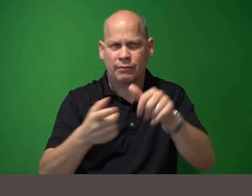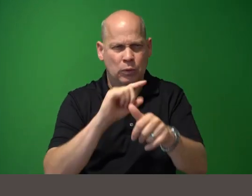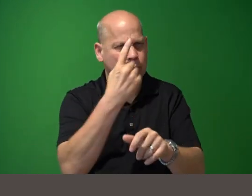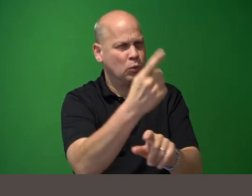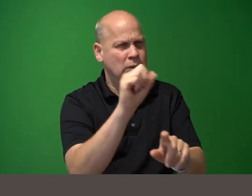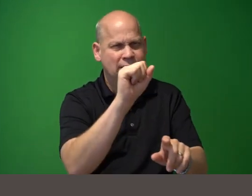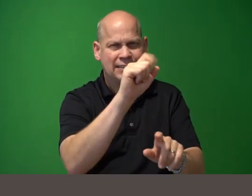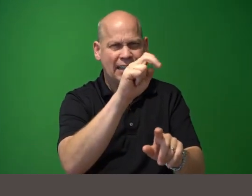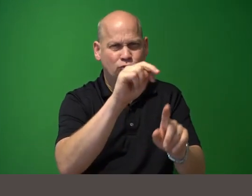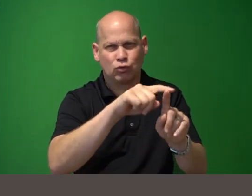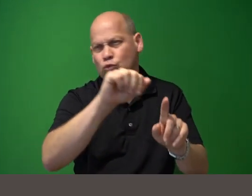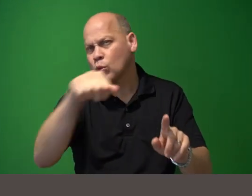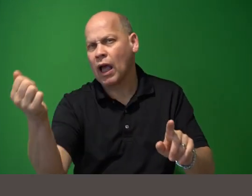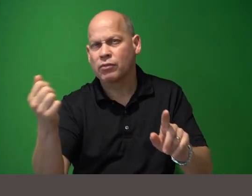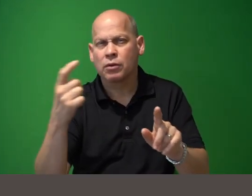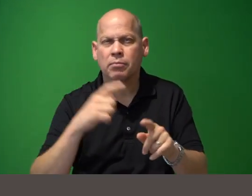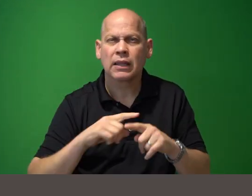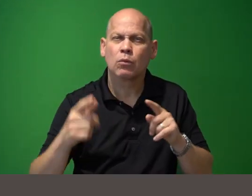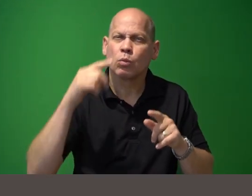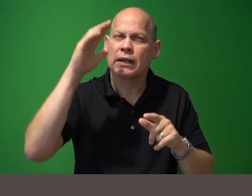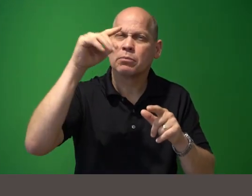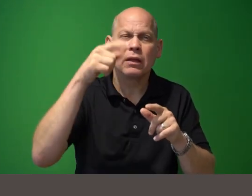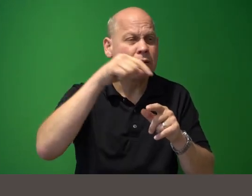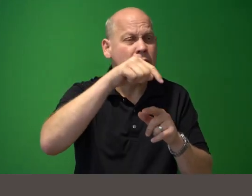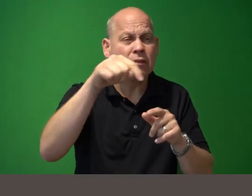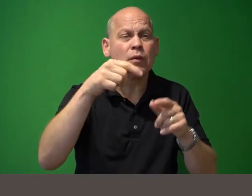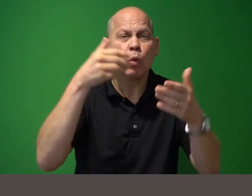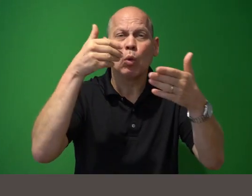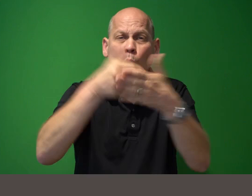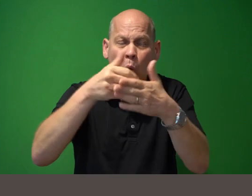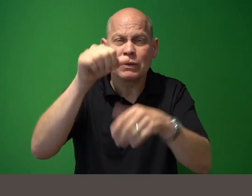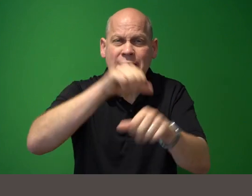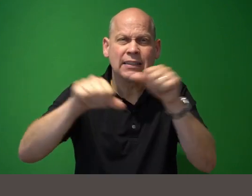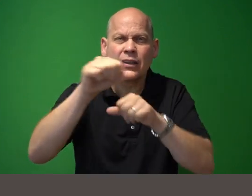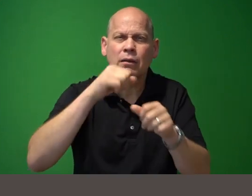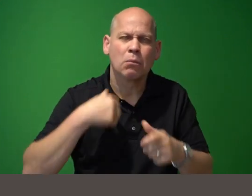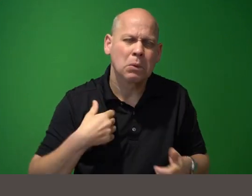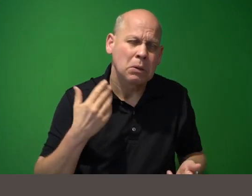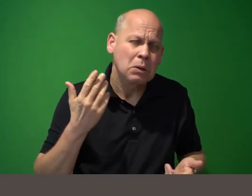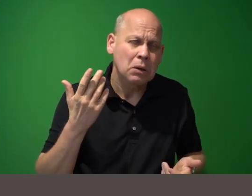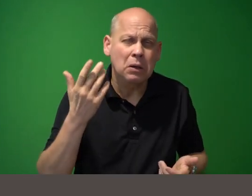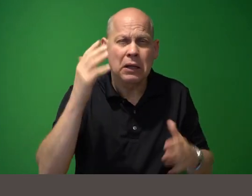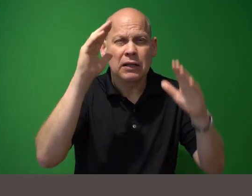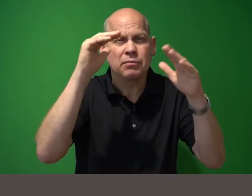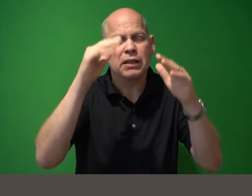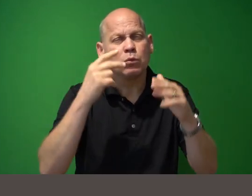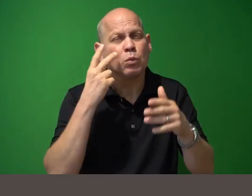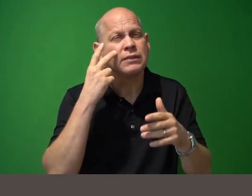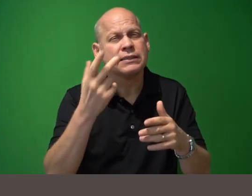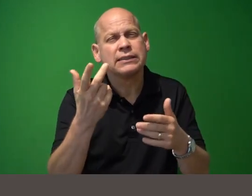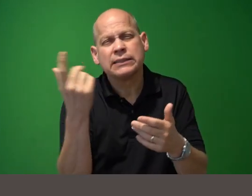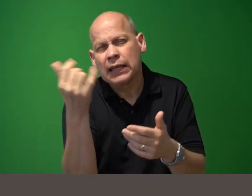but we expect stations that are close to each other. We expect we will observe something very similar